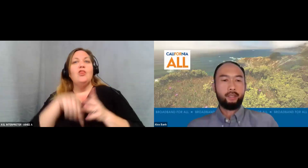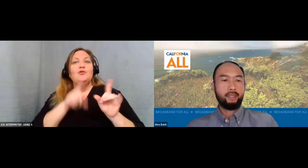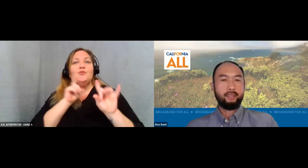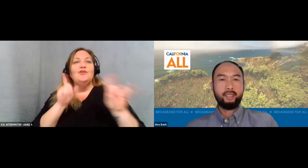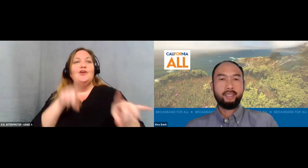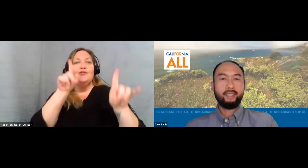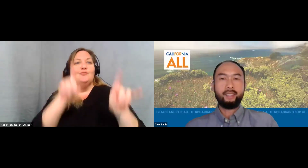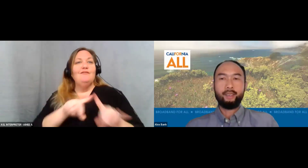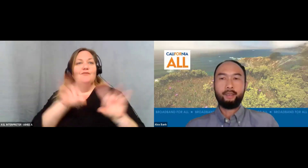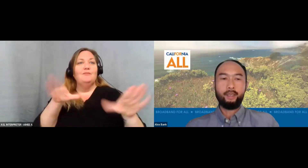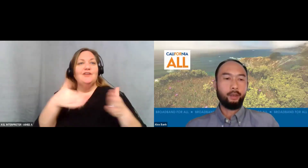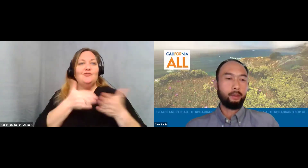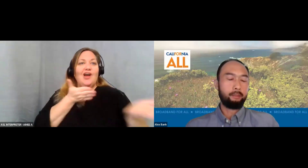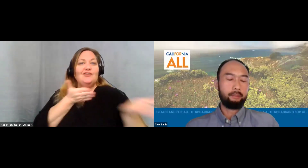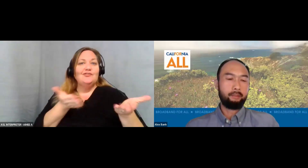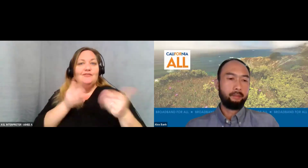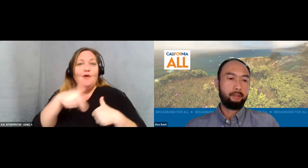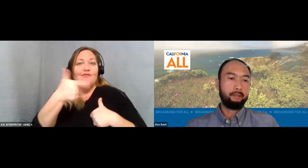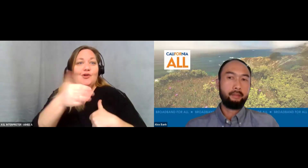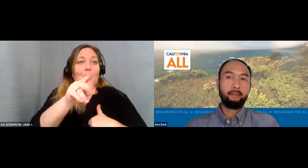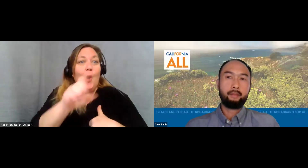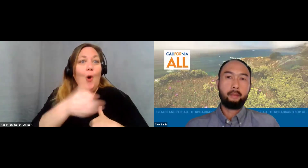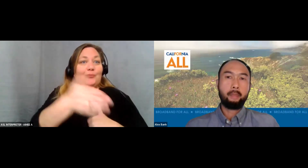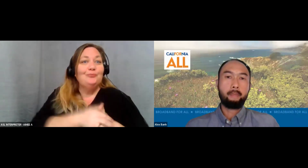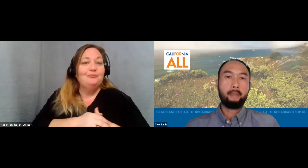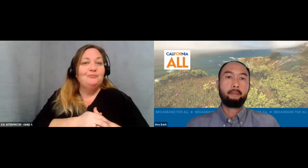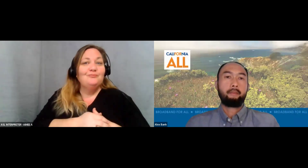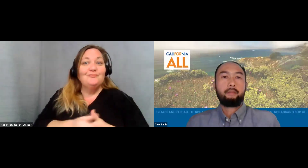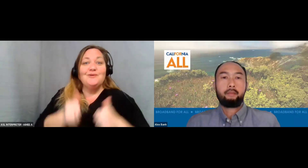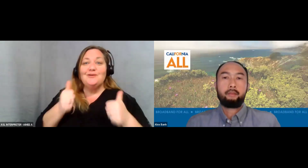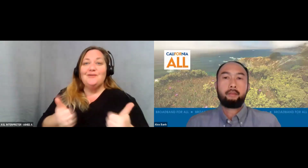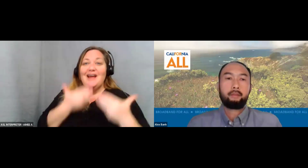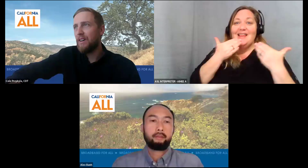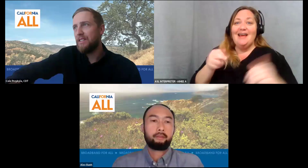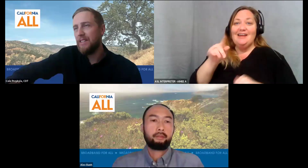centralized services. And over to you, Cole. Great. Thank you, Alex, and so now we'll move on